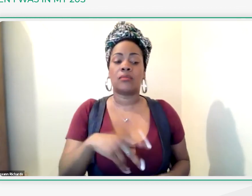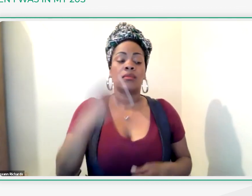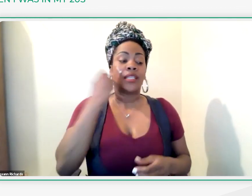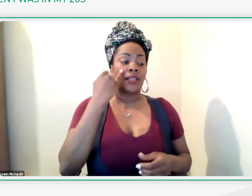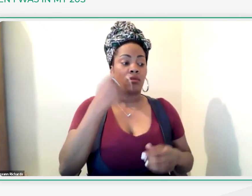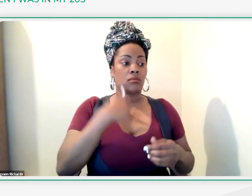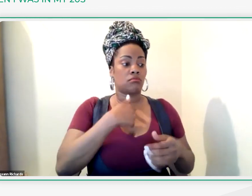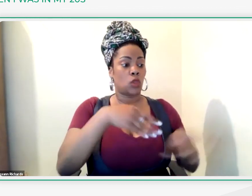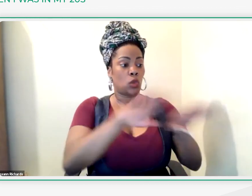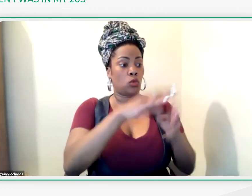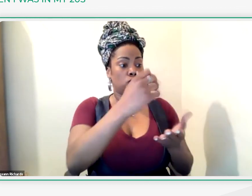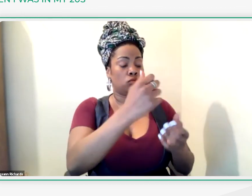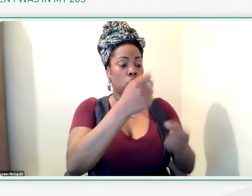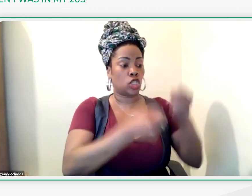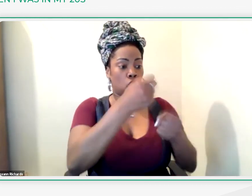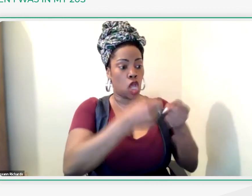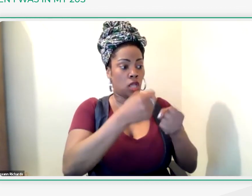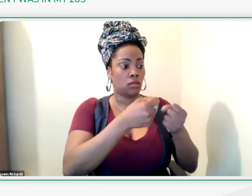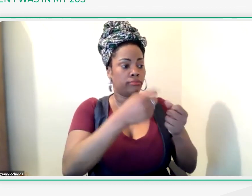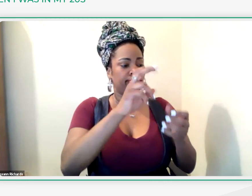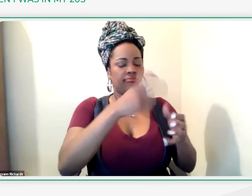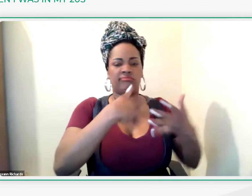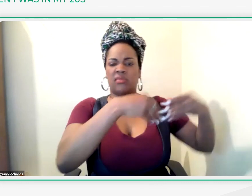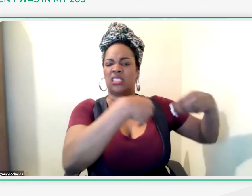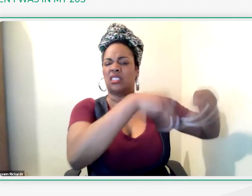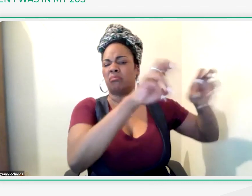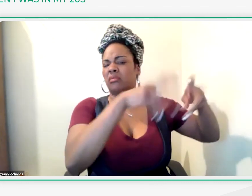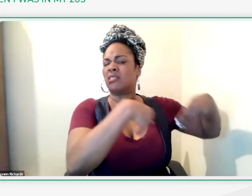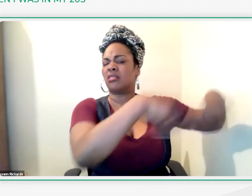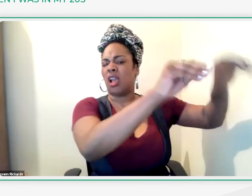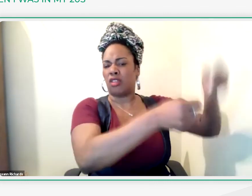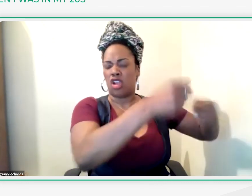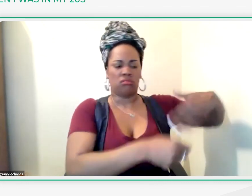Compared to a credit card, how will it affect your credit?